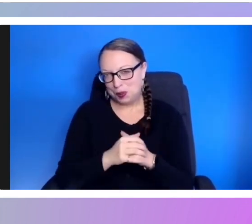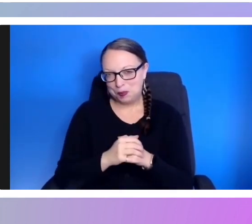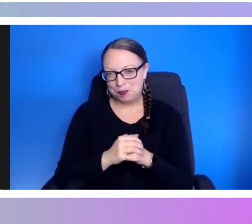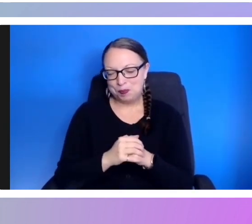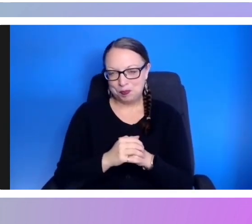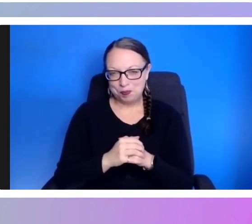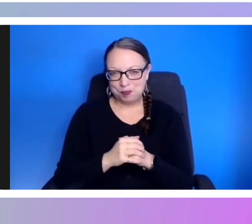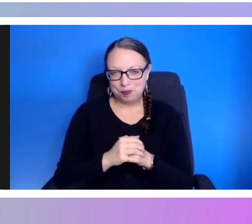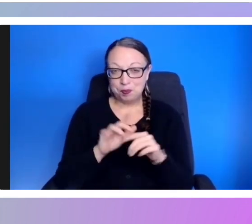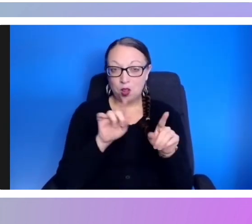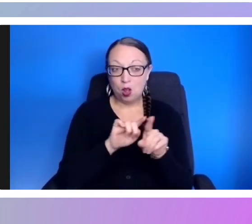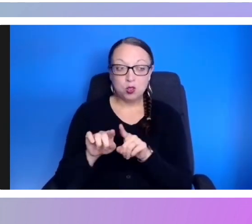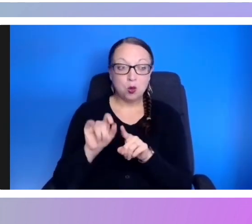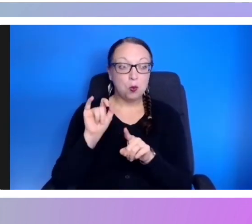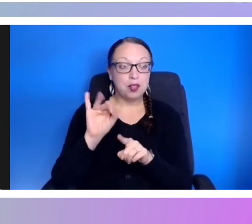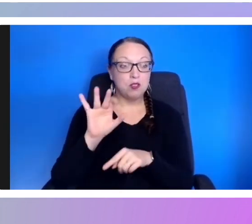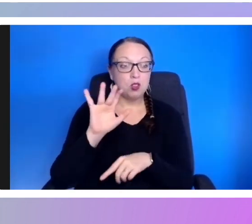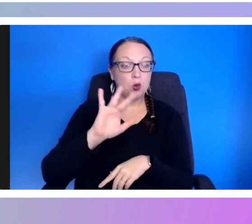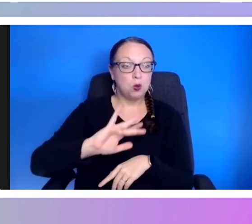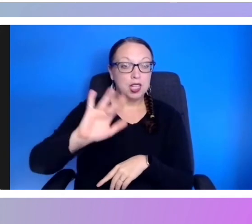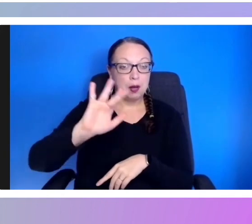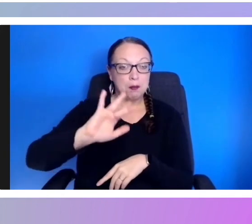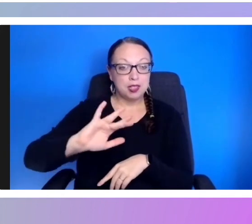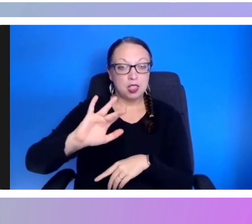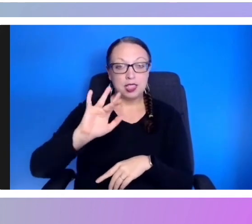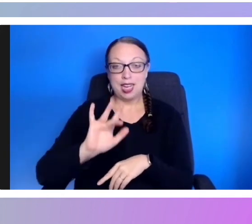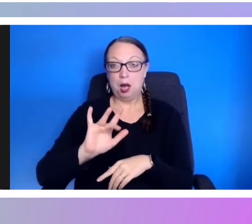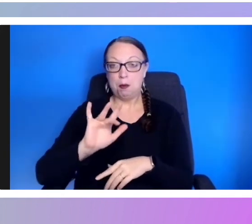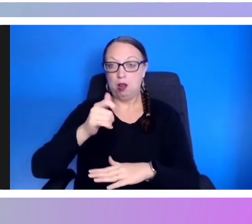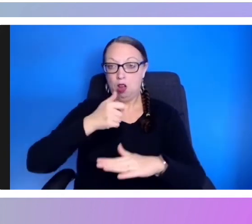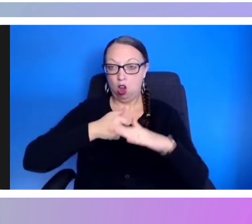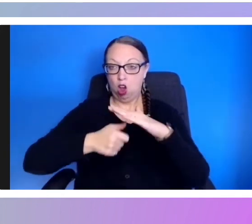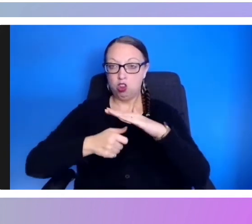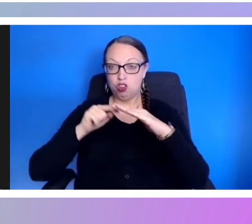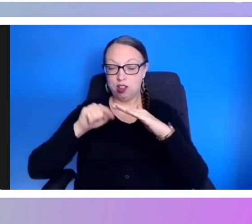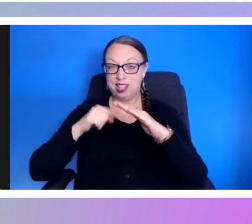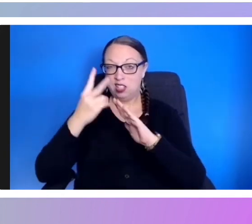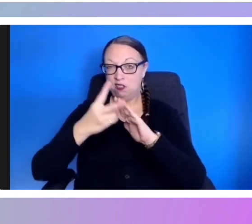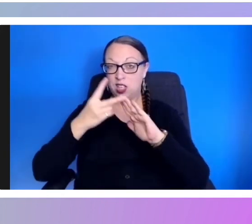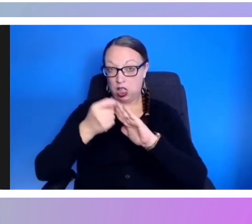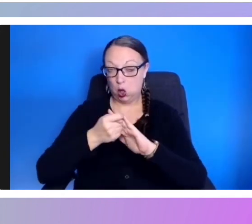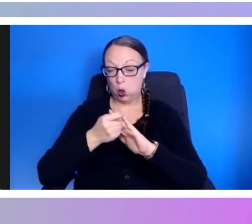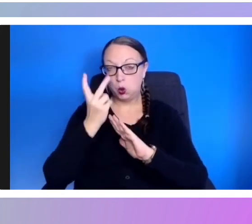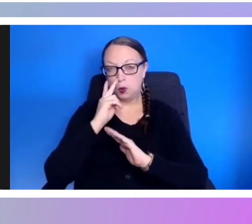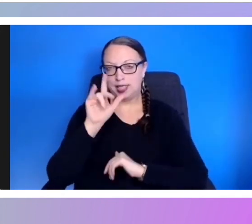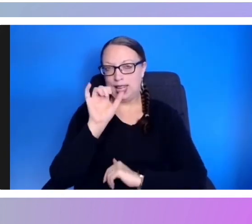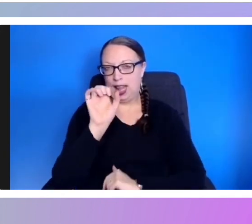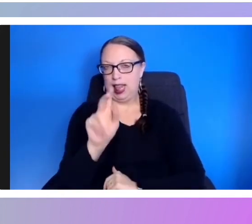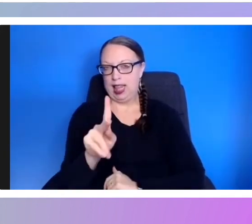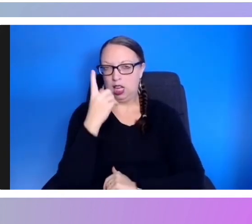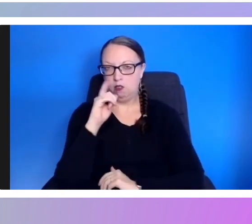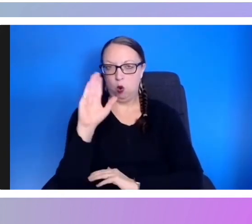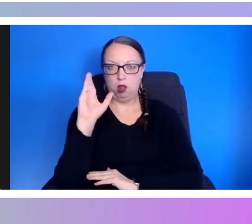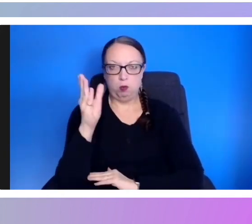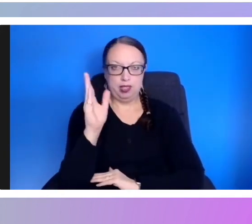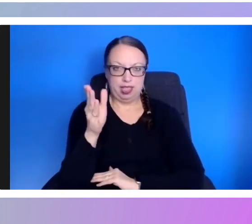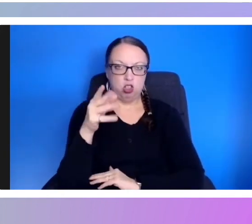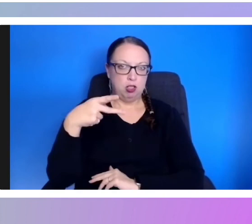if you just tab down past this video stream you will find a link to this presentation and Pdf form